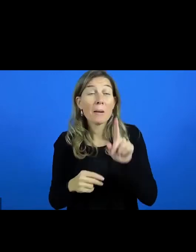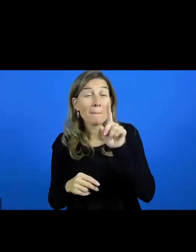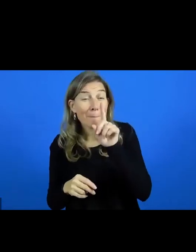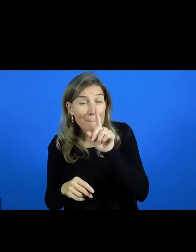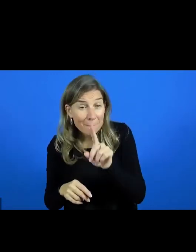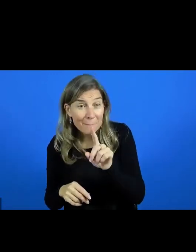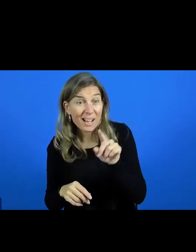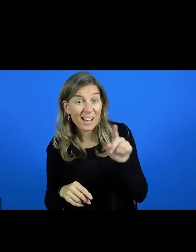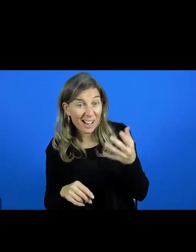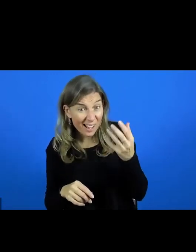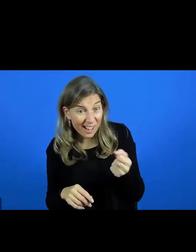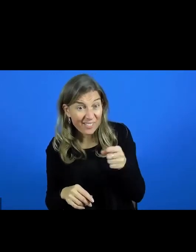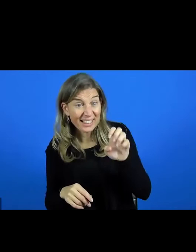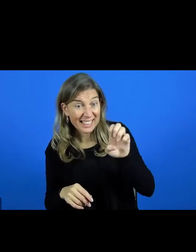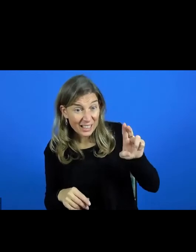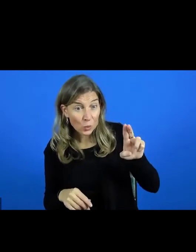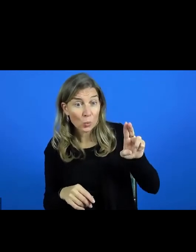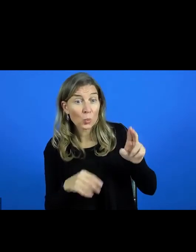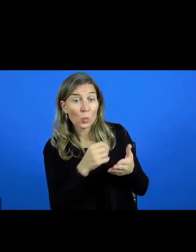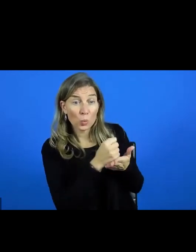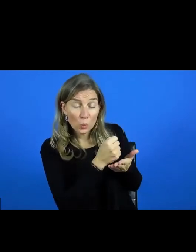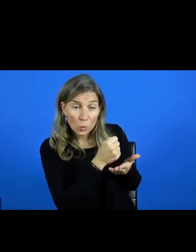and somebody would expect that the answer will be no.